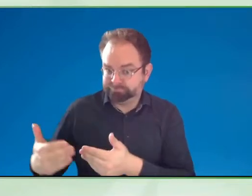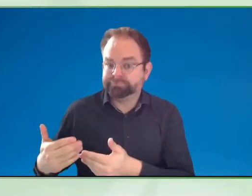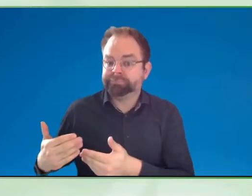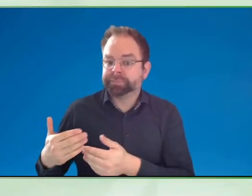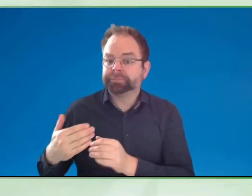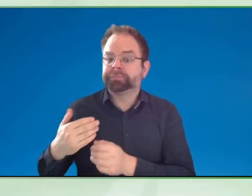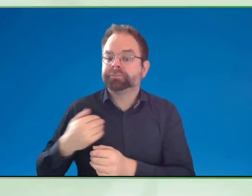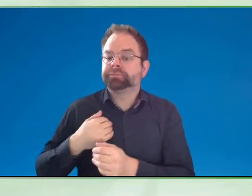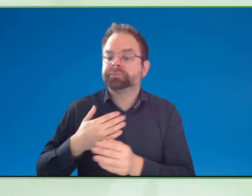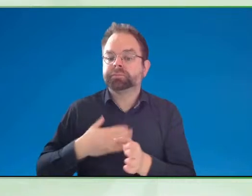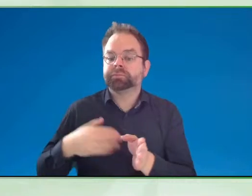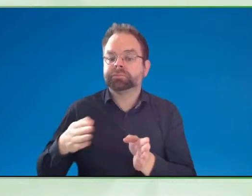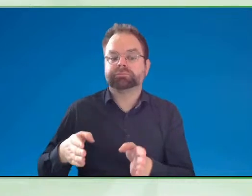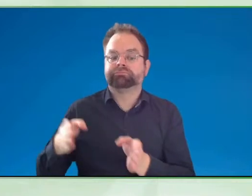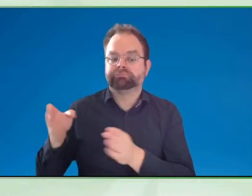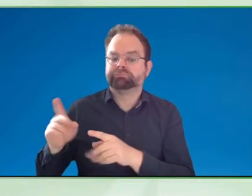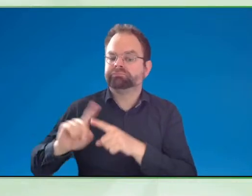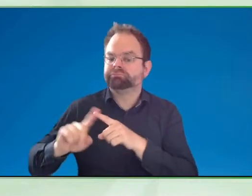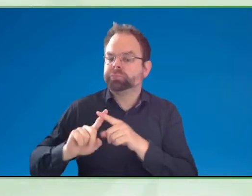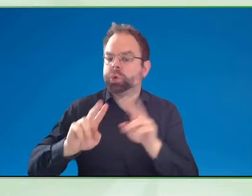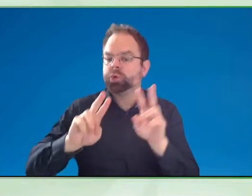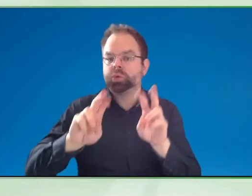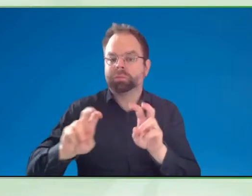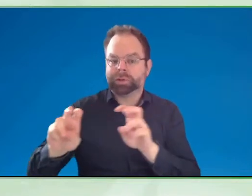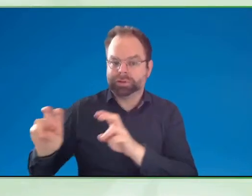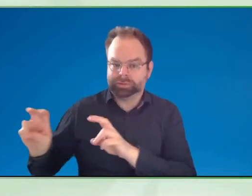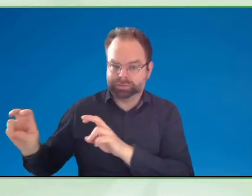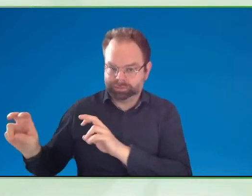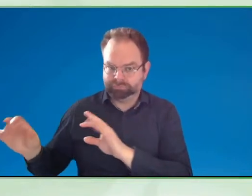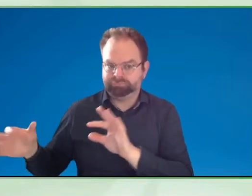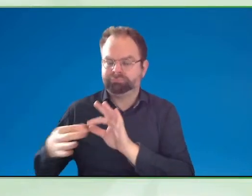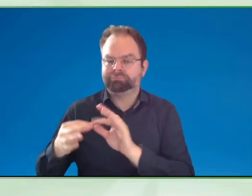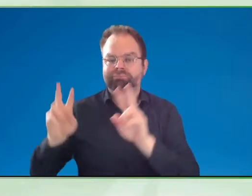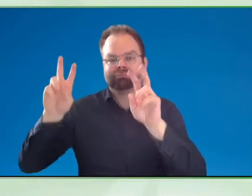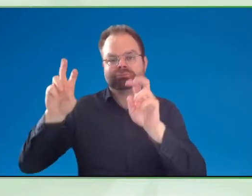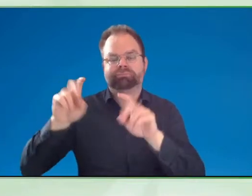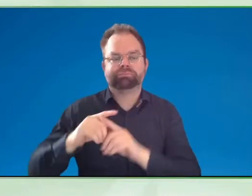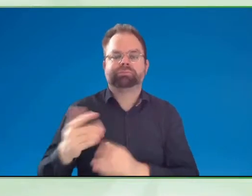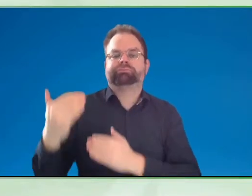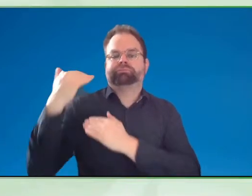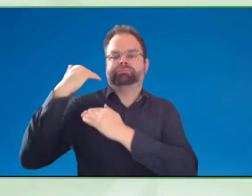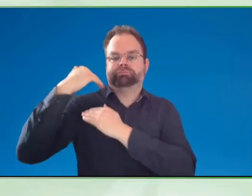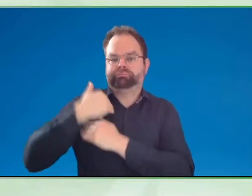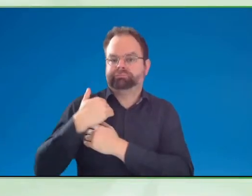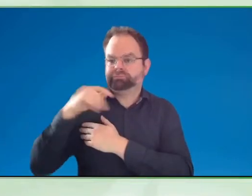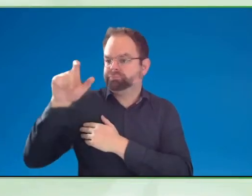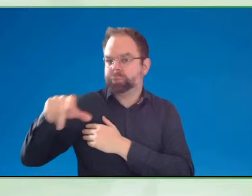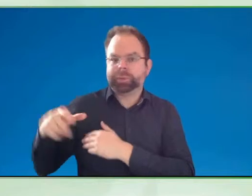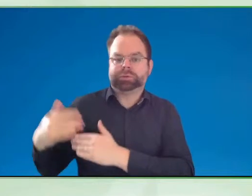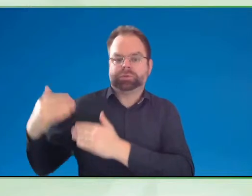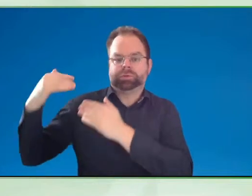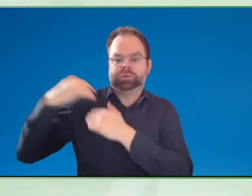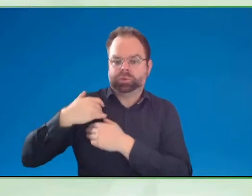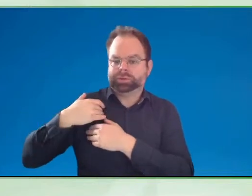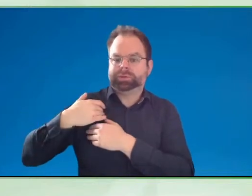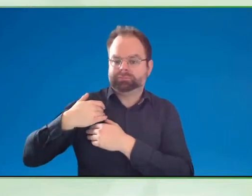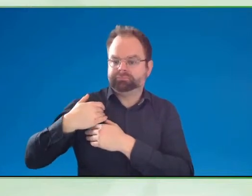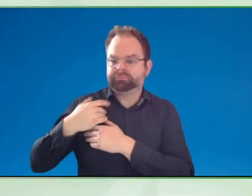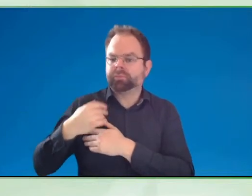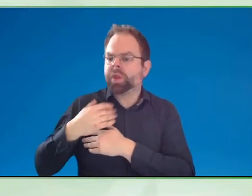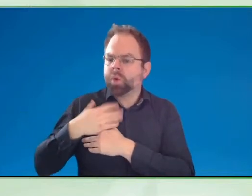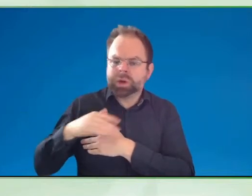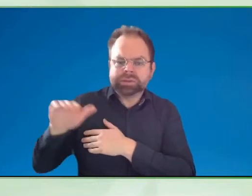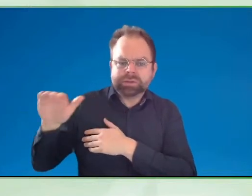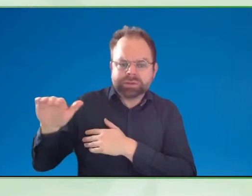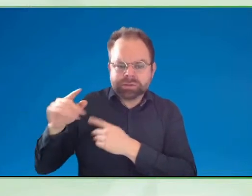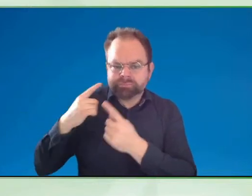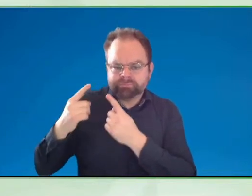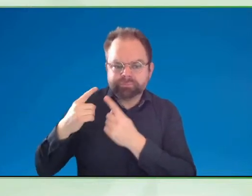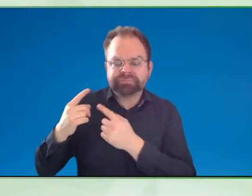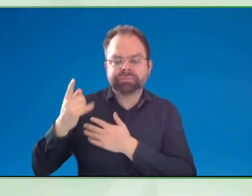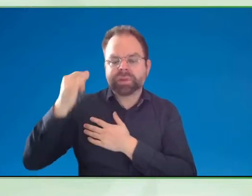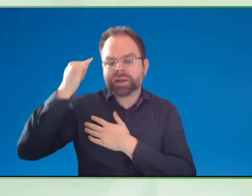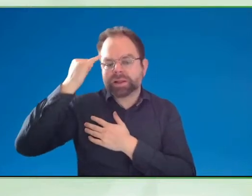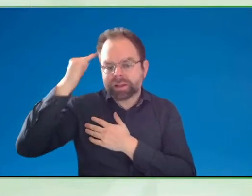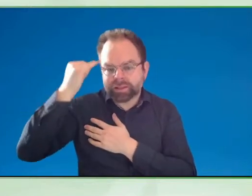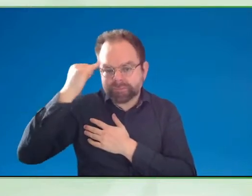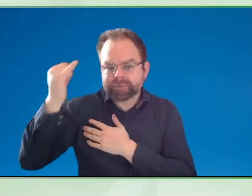So let's talk about duty bearers first and the crucial role that educational institutions